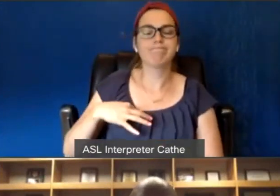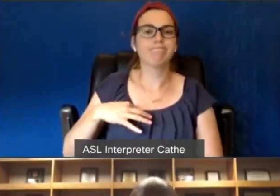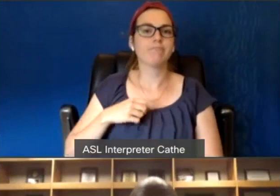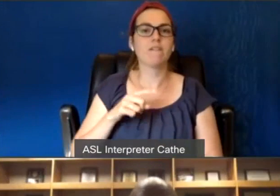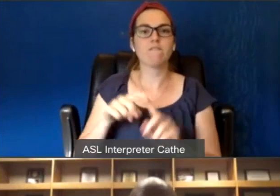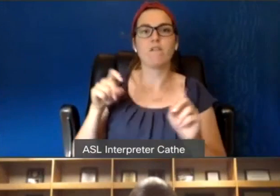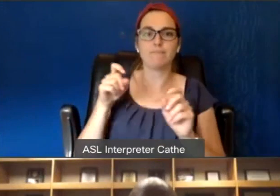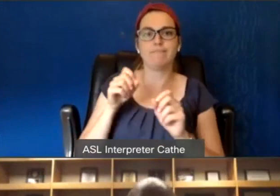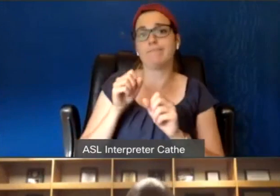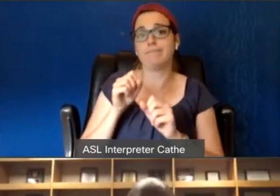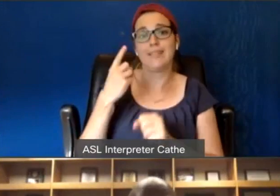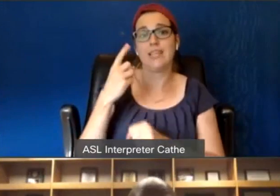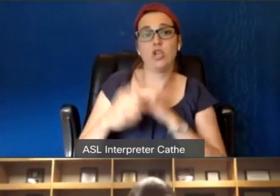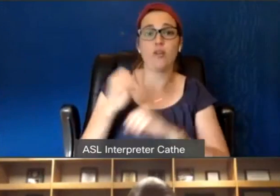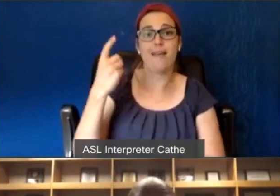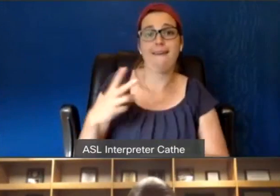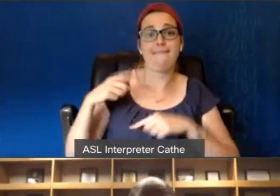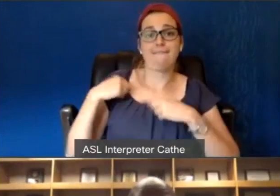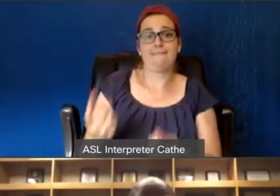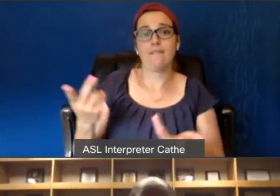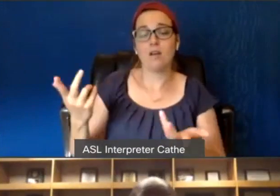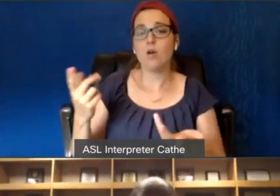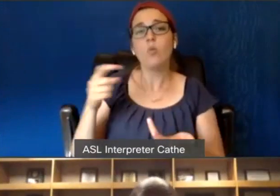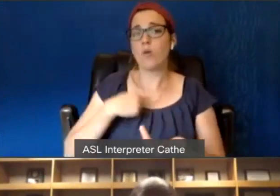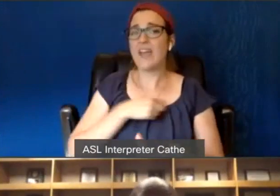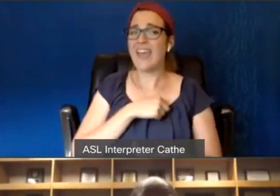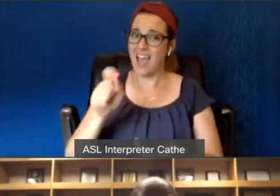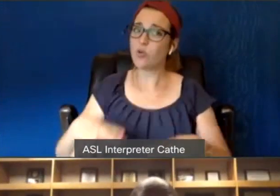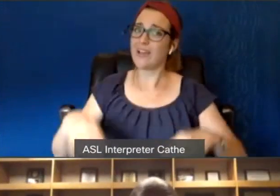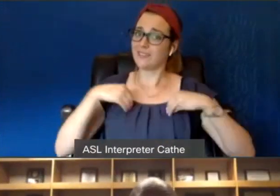and a half is that we have to embrace technology with not only of our check-ins and not only